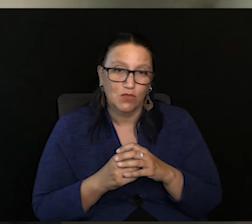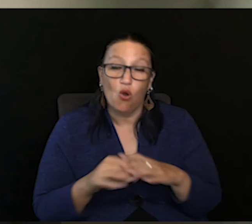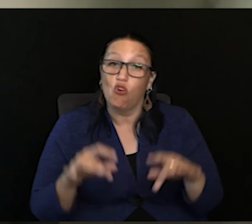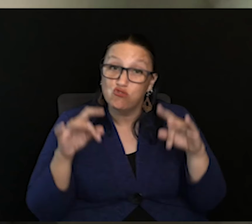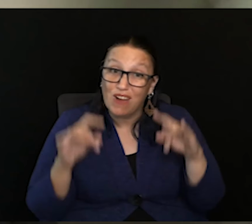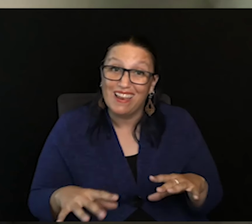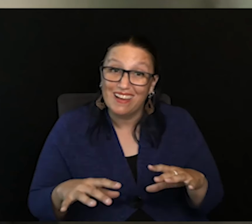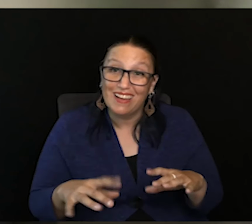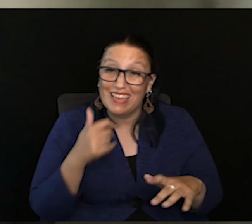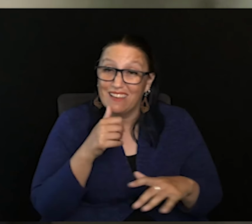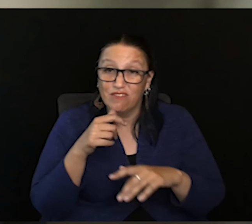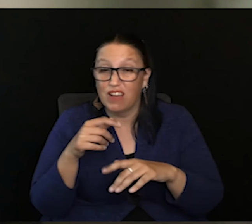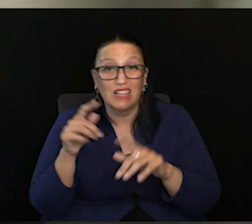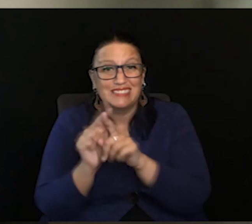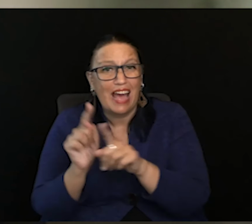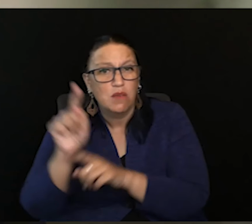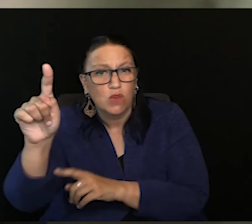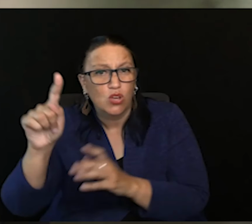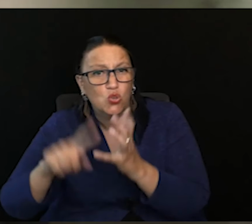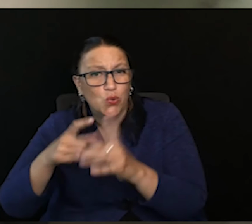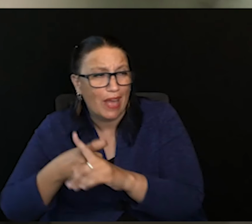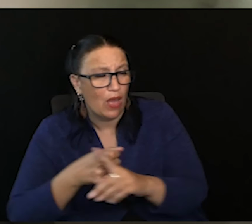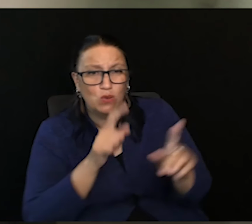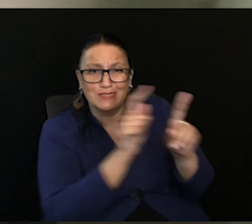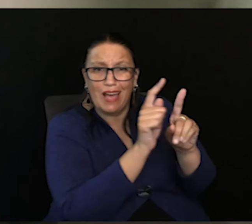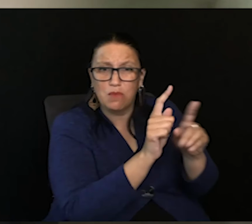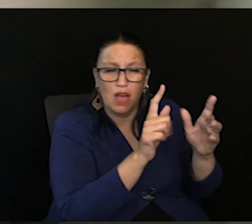lives saved in Australia compared with those jurisdictions.